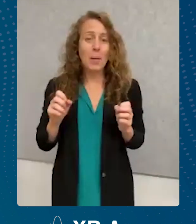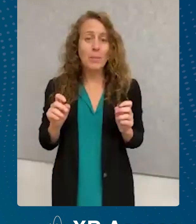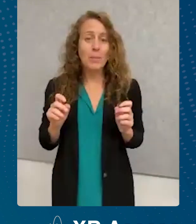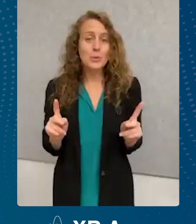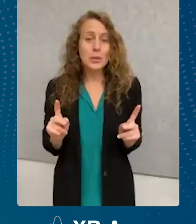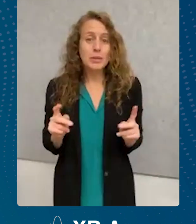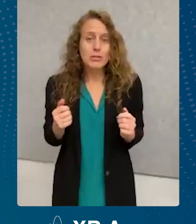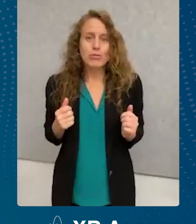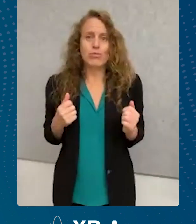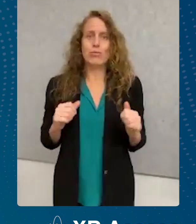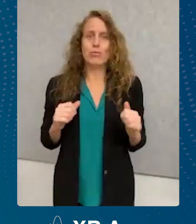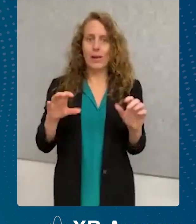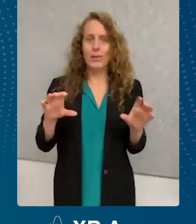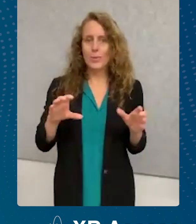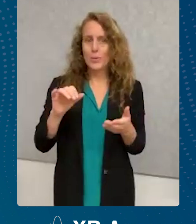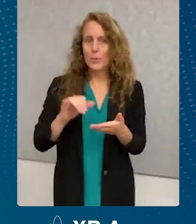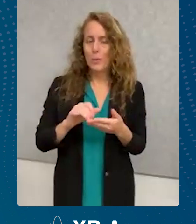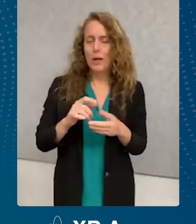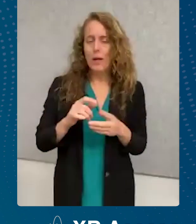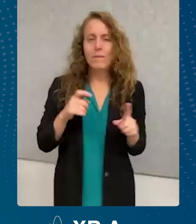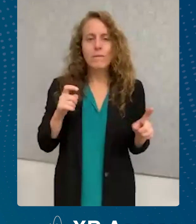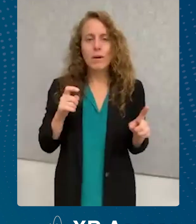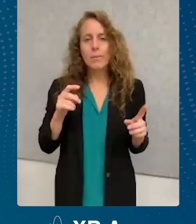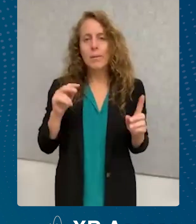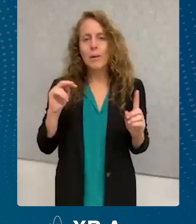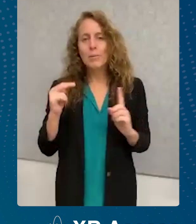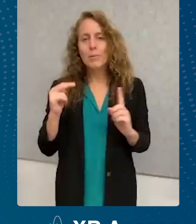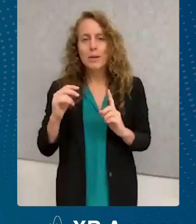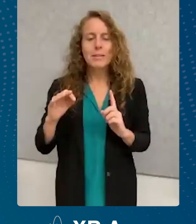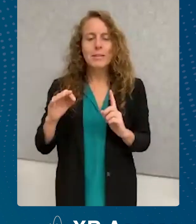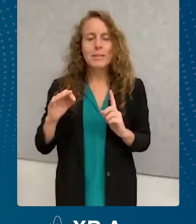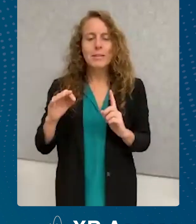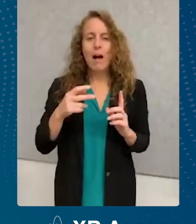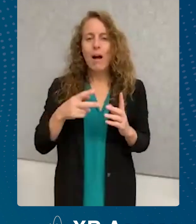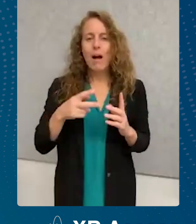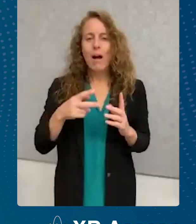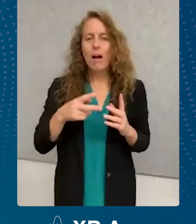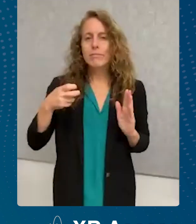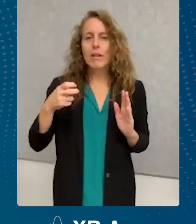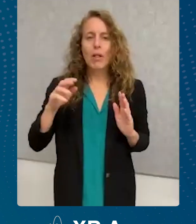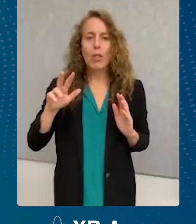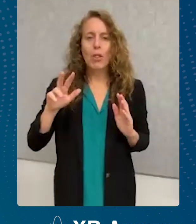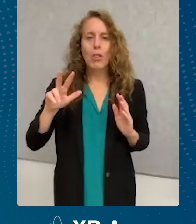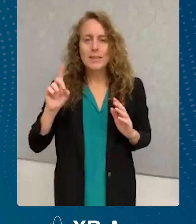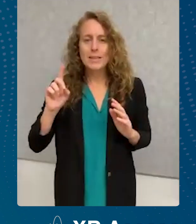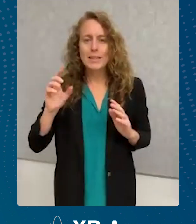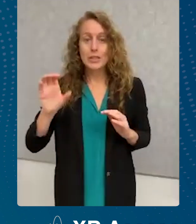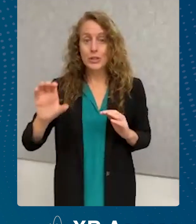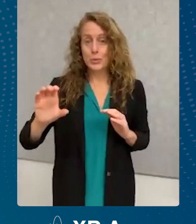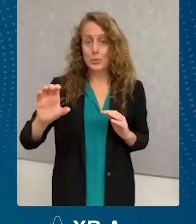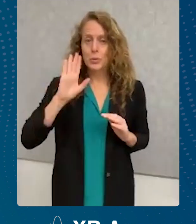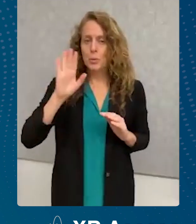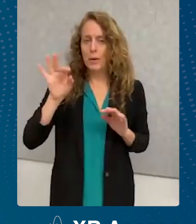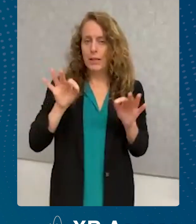that from the standpoint of extrapolating 3D cues? And I'll come to that in a second here.